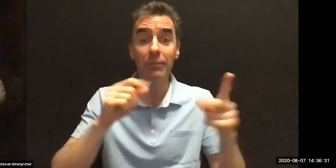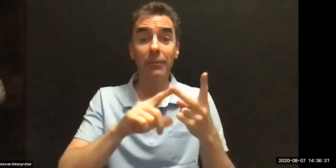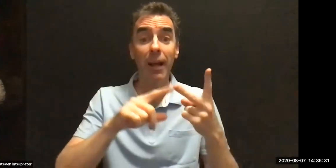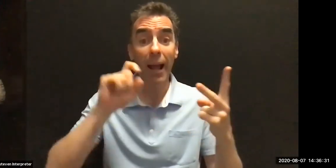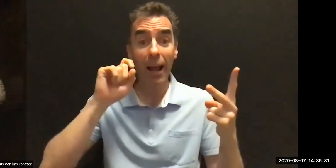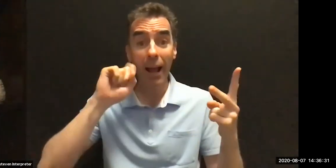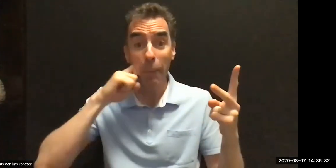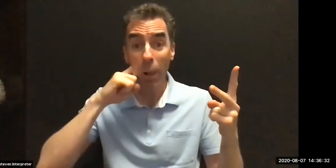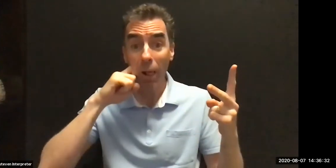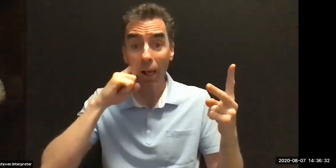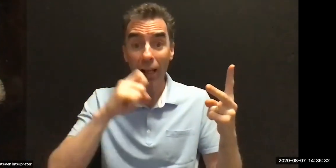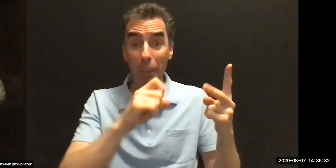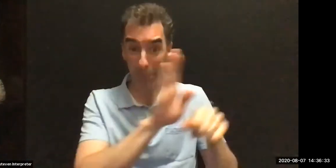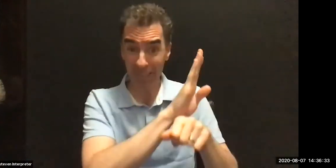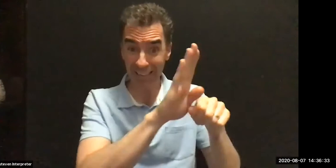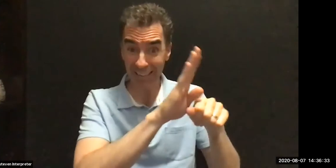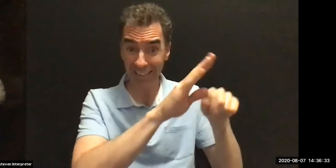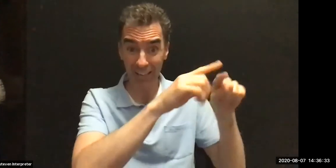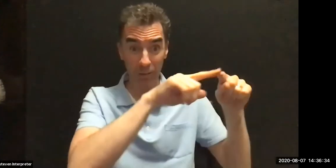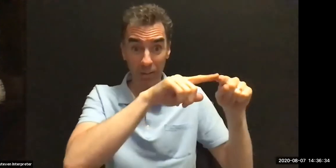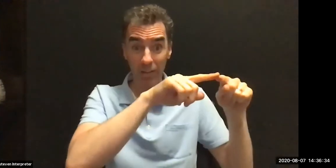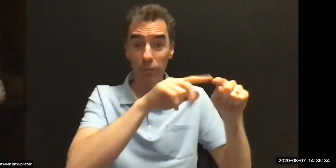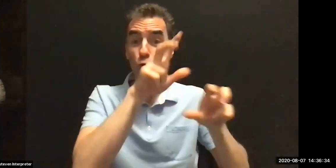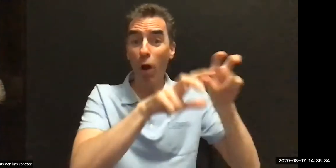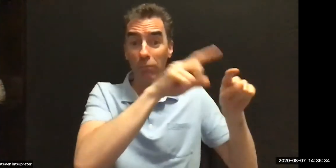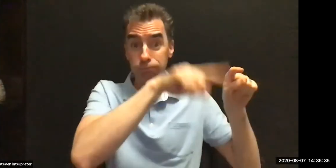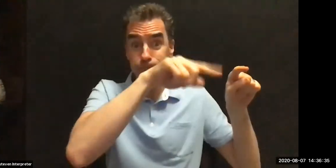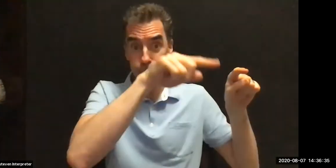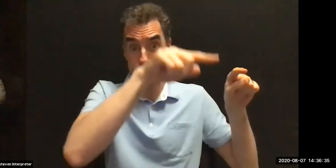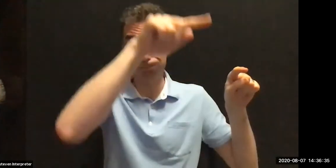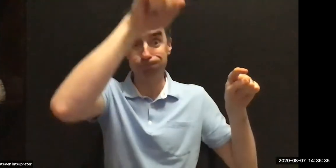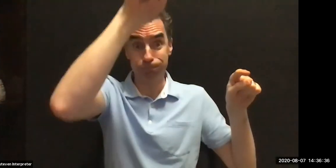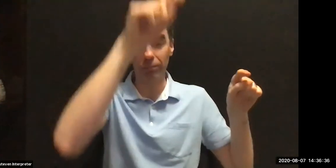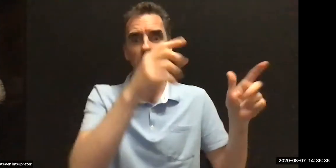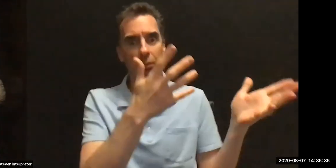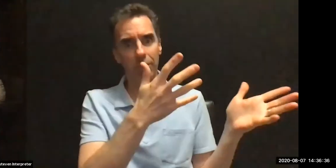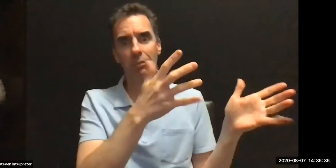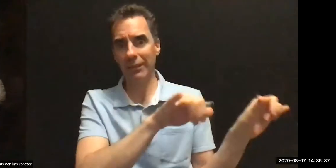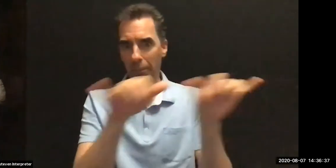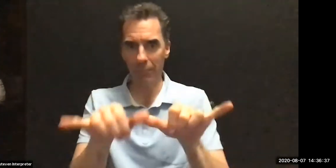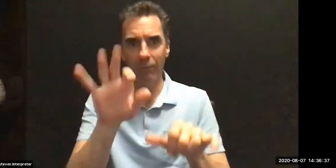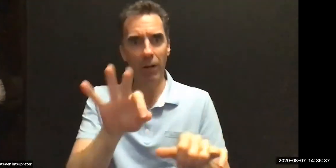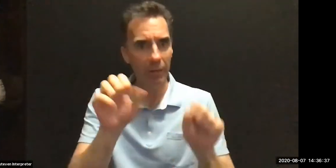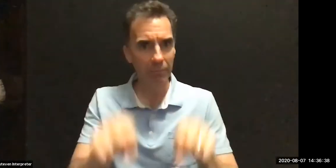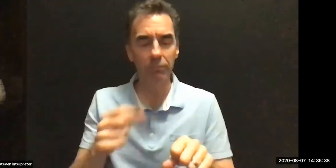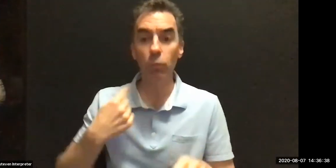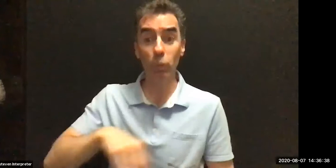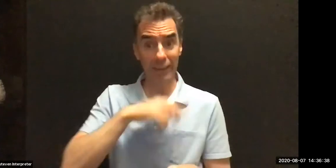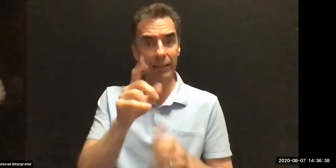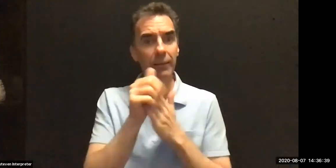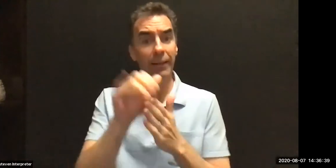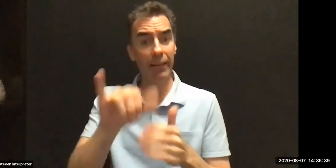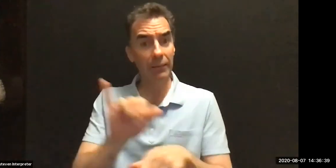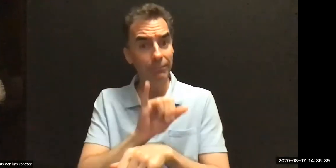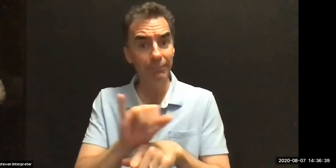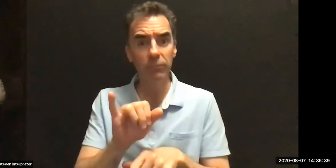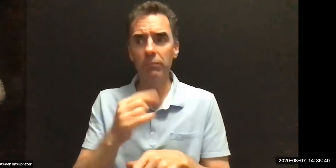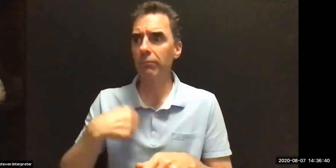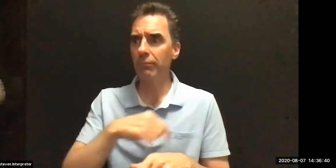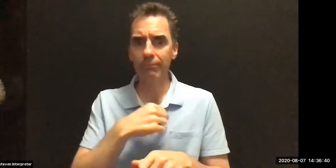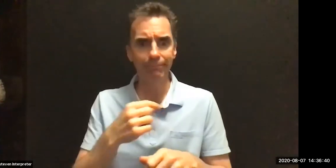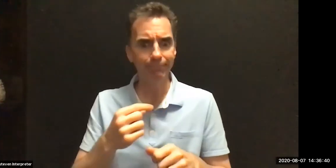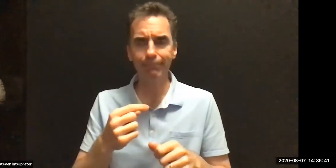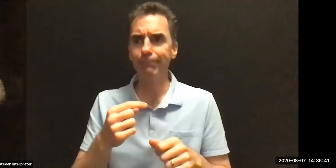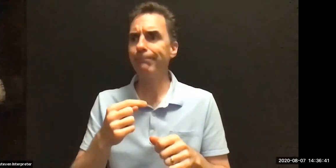Channelle Charest: And it's just growing bitwise has also experienced some of that. Thankfully, because we are in the industry. And so we've been able to do a lot of hiring a lot of growth and those kinds of things. So